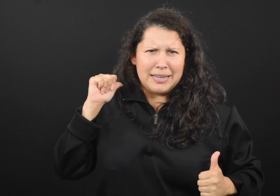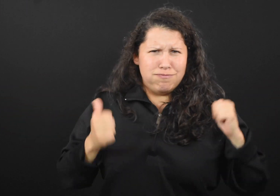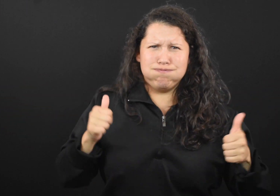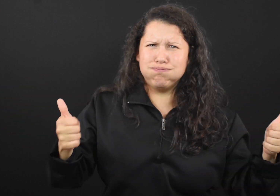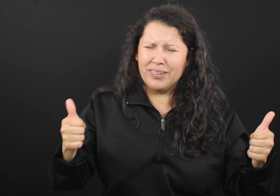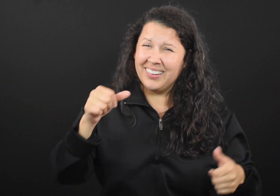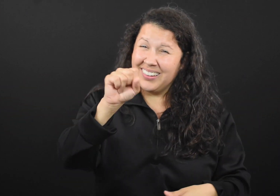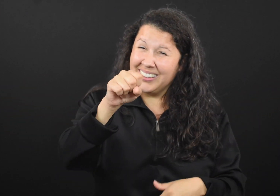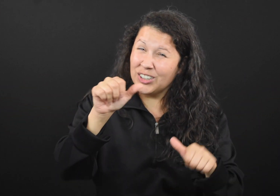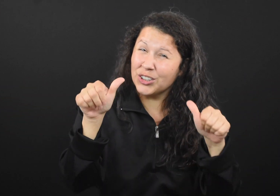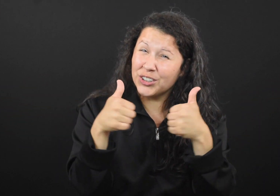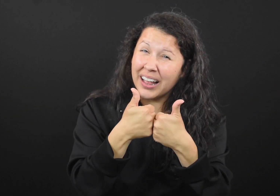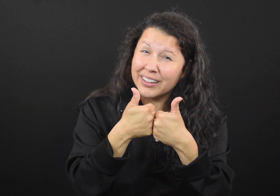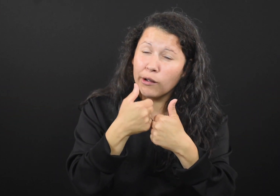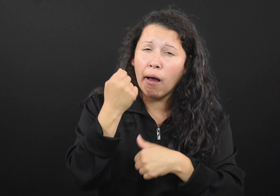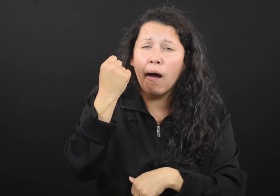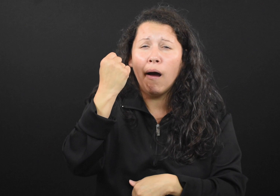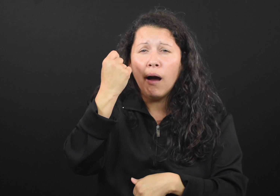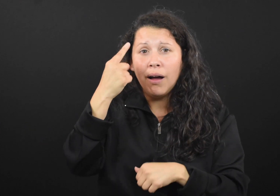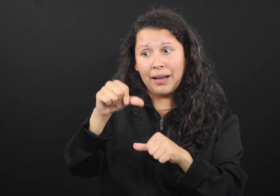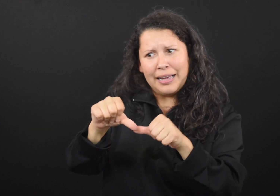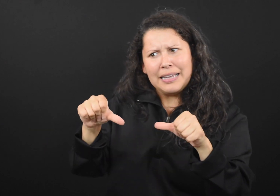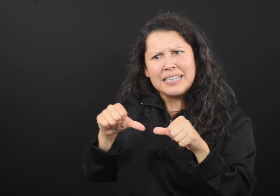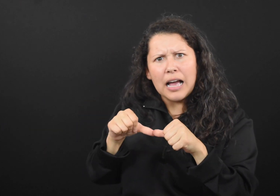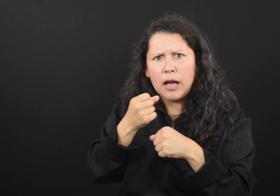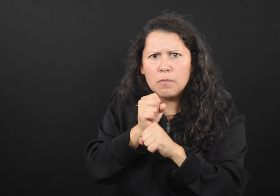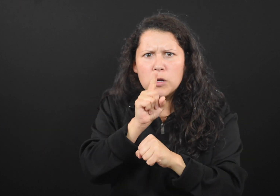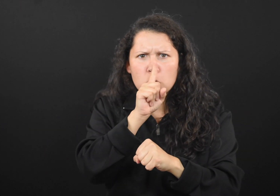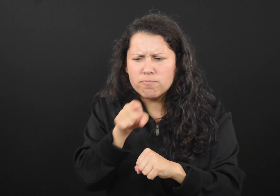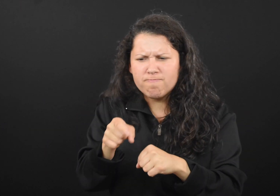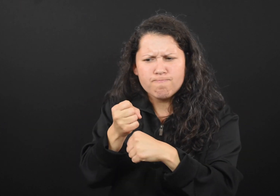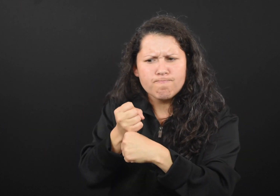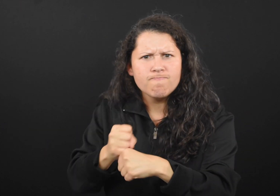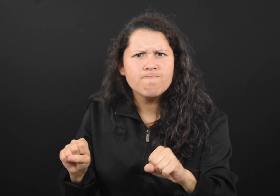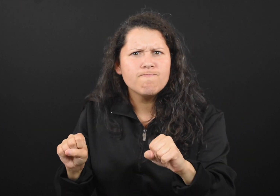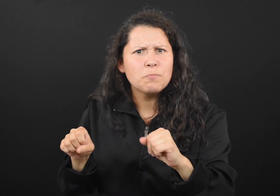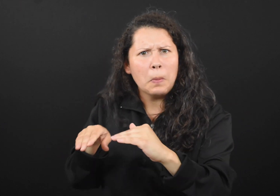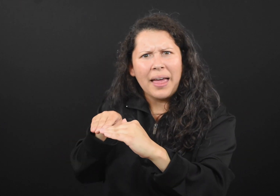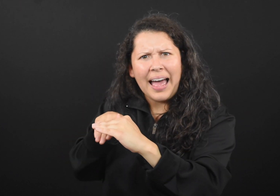While the quick set up was a challenge, ensuring that the sites were accessible